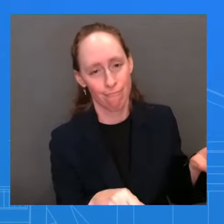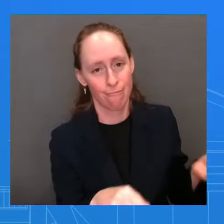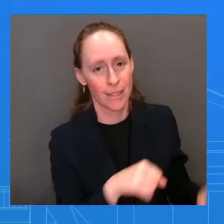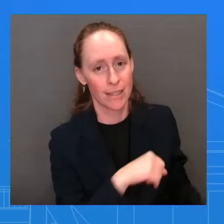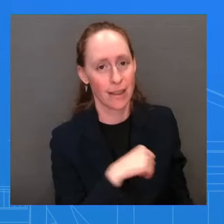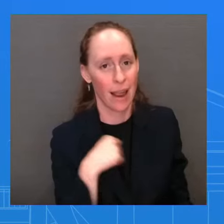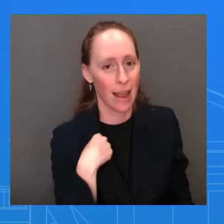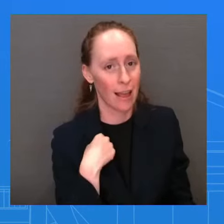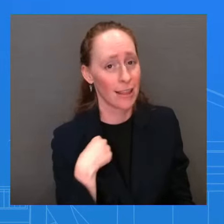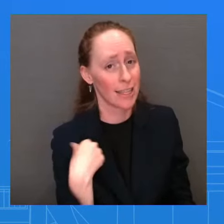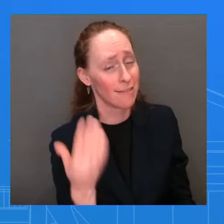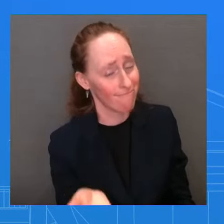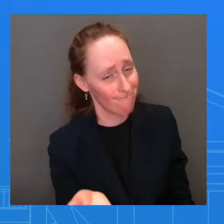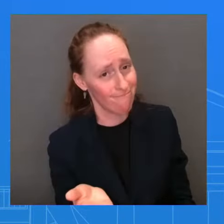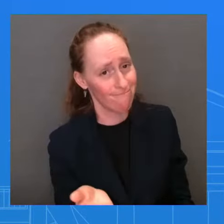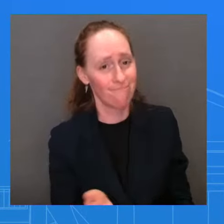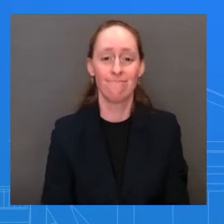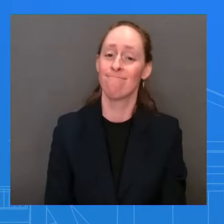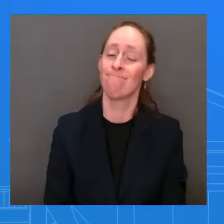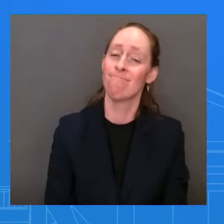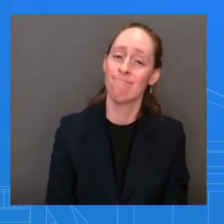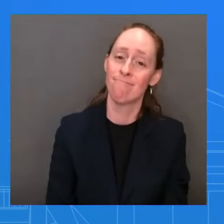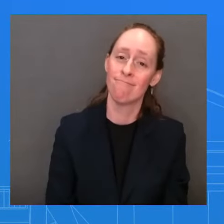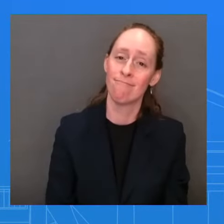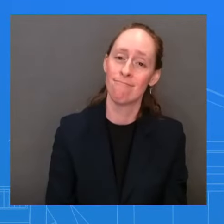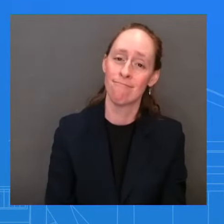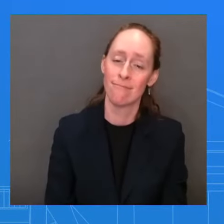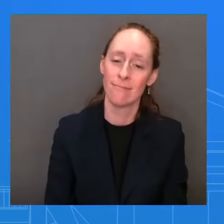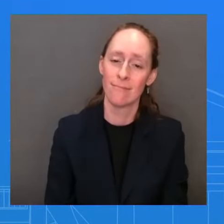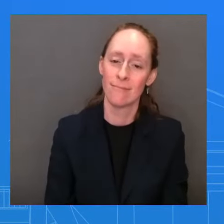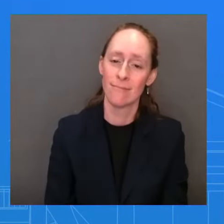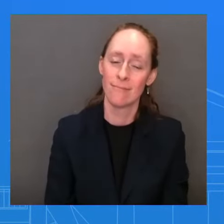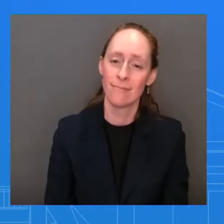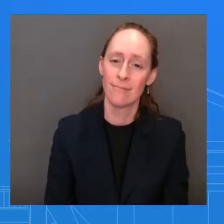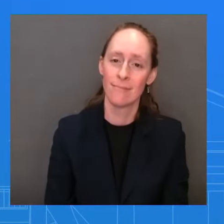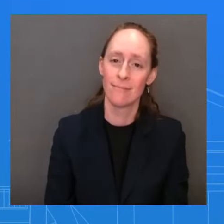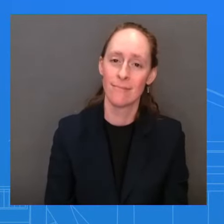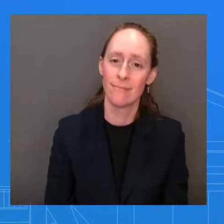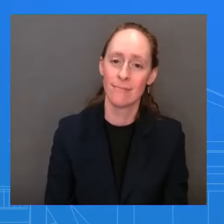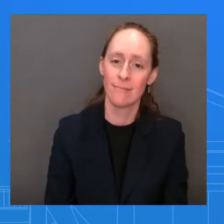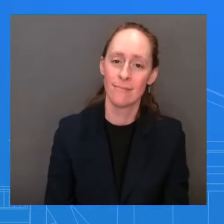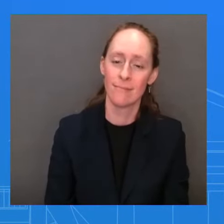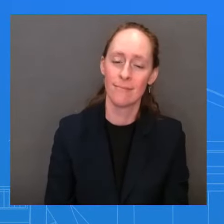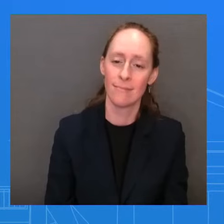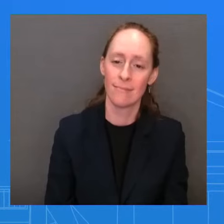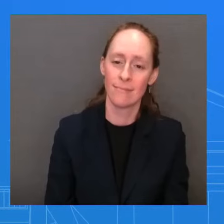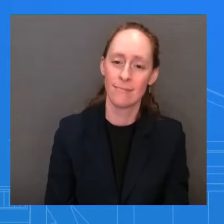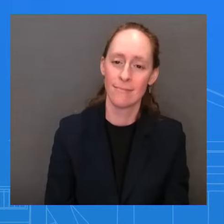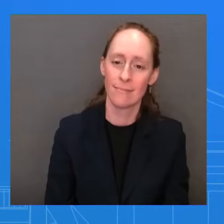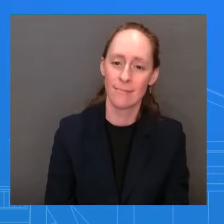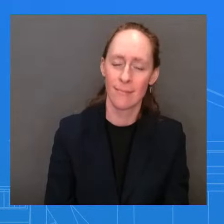The Press: Karine, on the reelect specifically, can you tell us when and how you learned that the President was going to announce he was seeking another term?